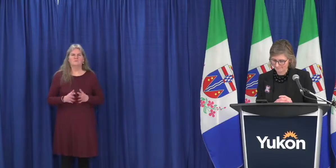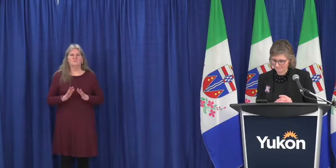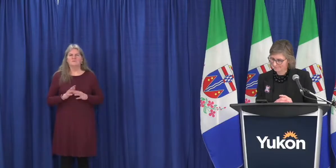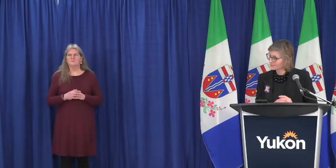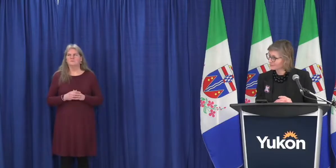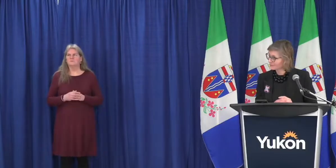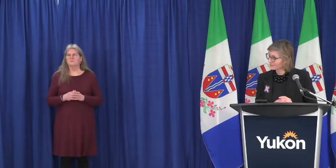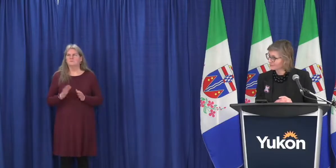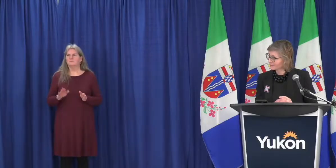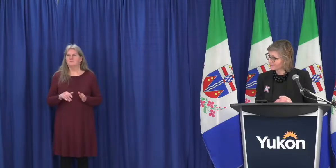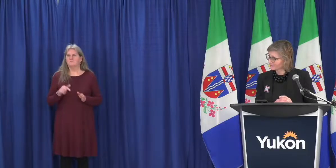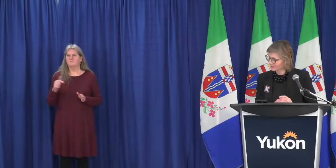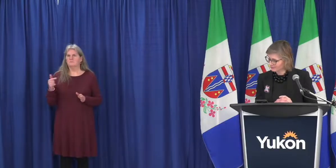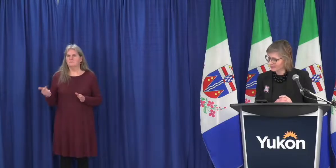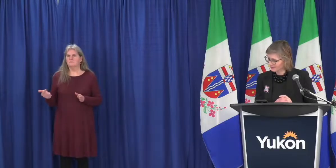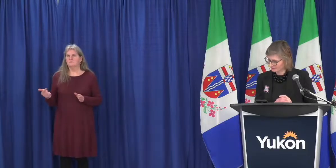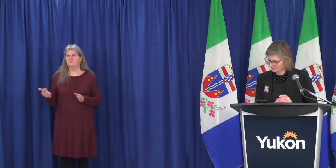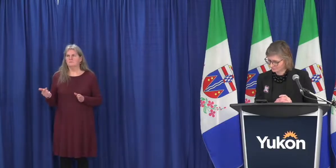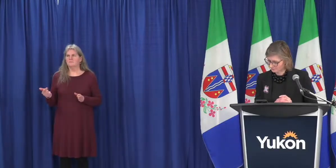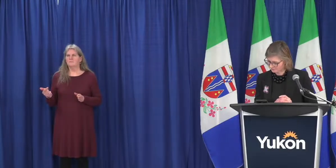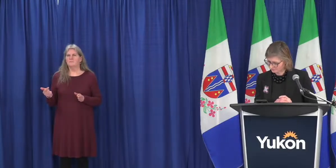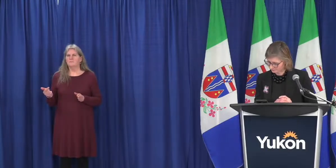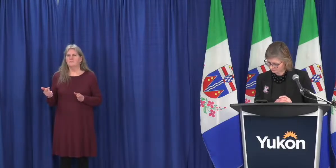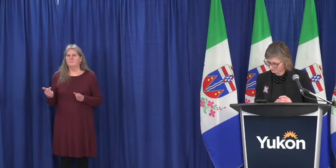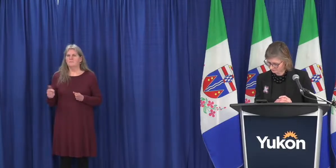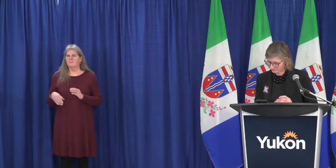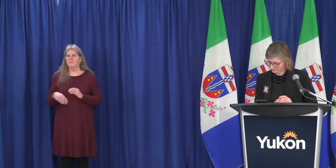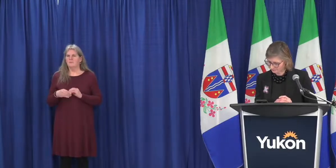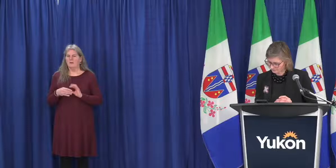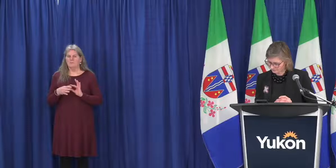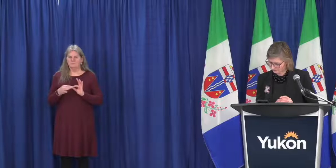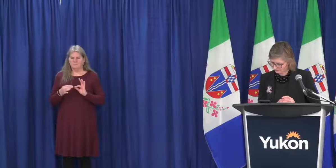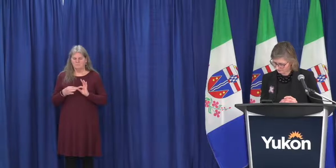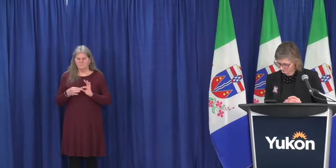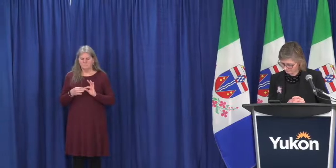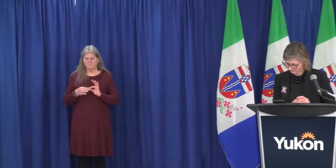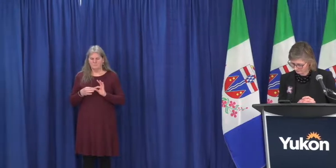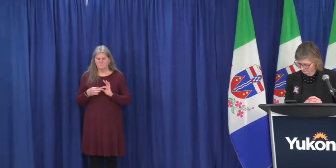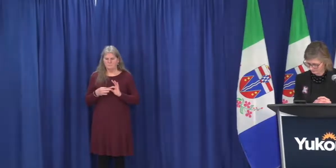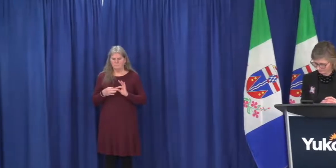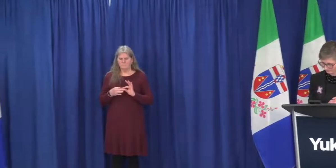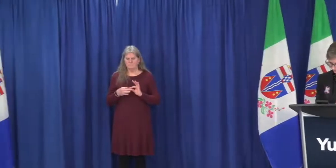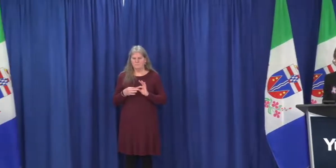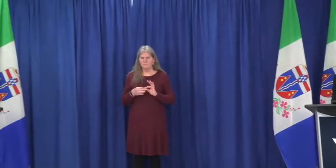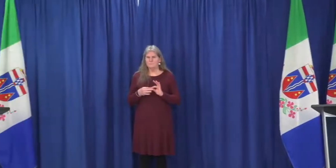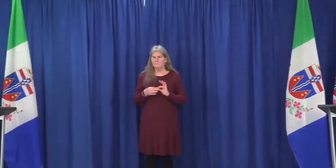Claudienne, if I may. I just wanted to just to add on that particular question